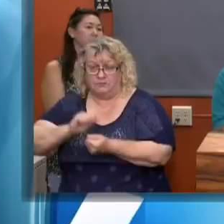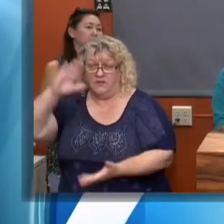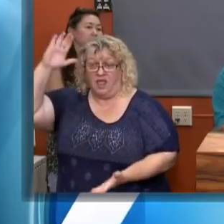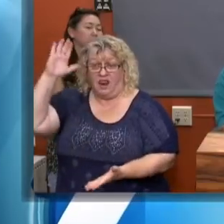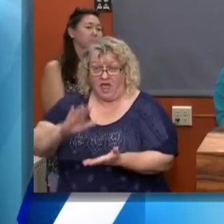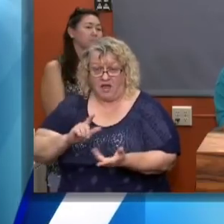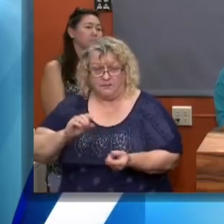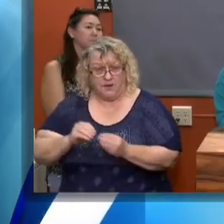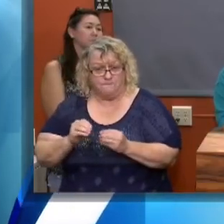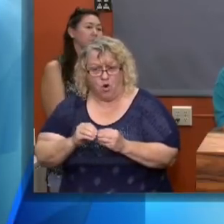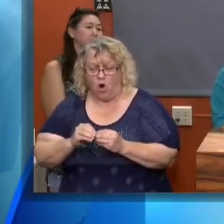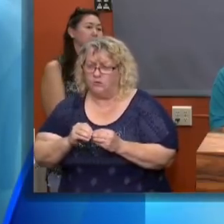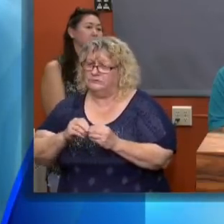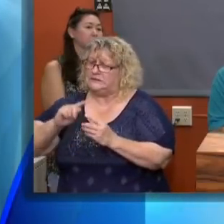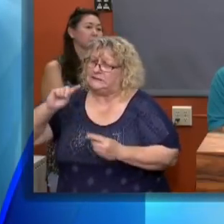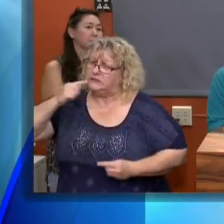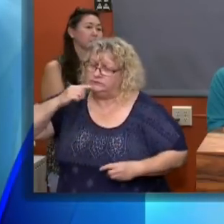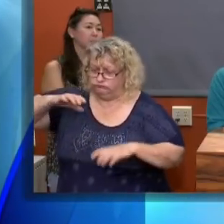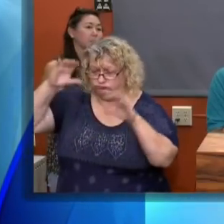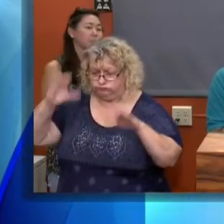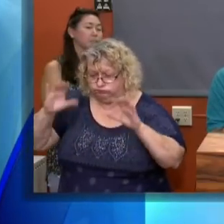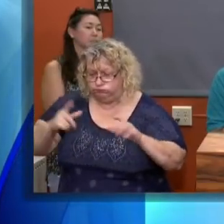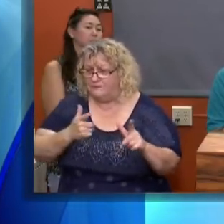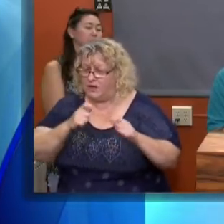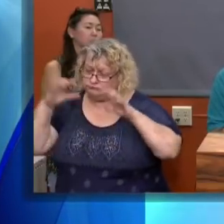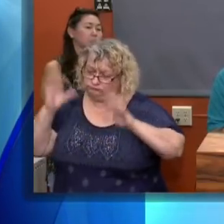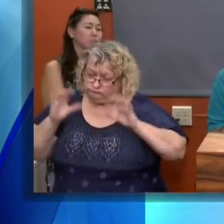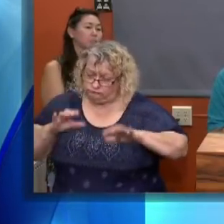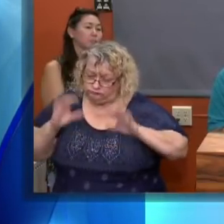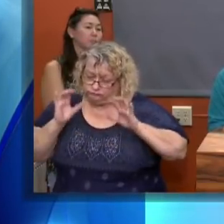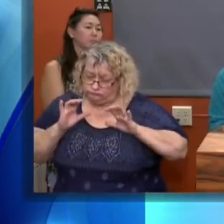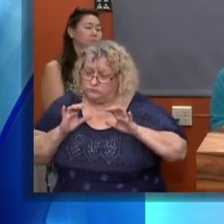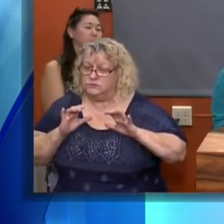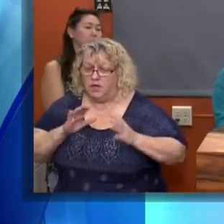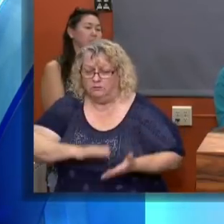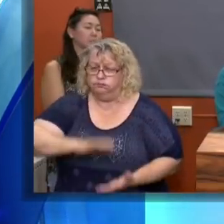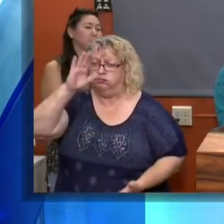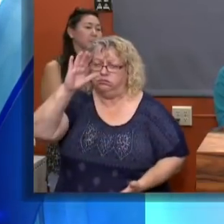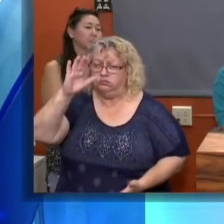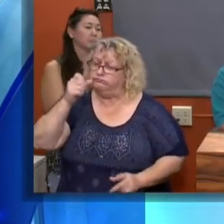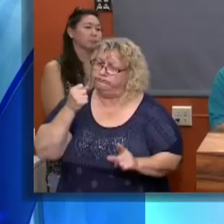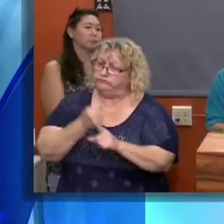EVENTS. CLIMATE CHANGE AMOUNT OF RAINFALL OVER THE ISLANDS MIGHT DECREASE.